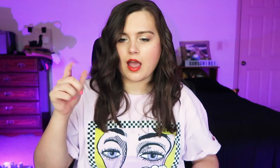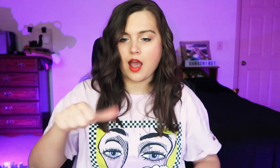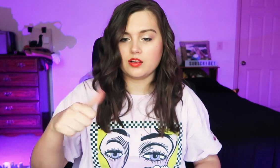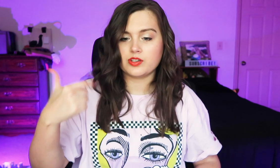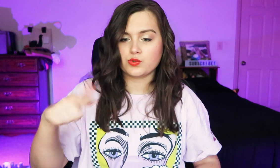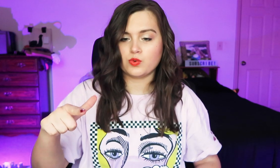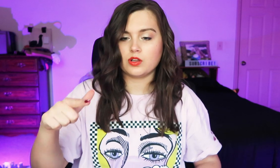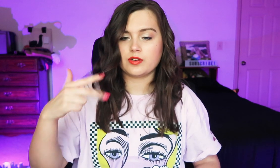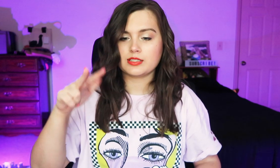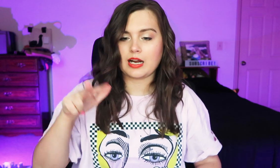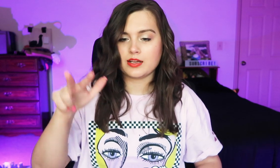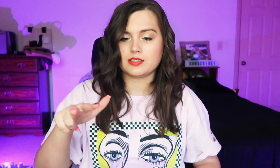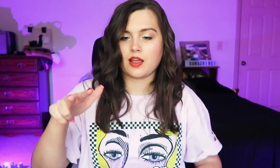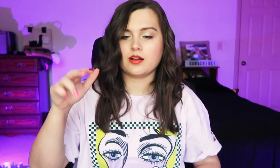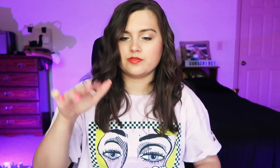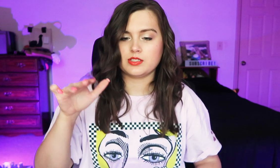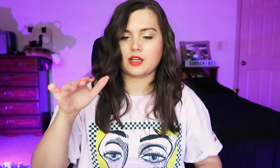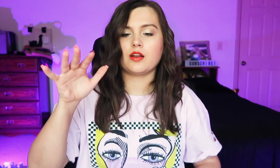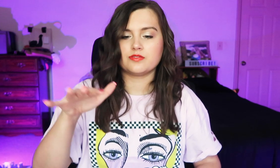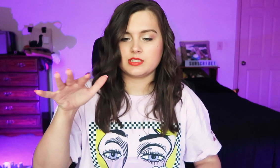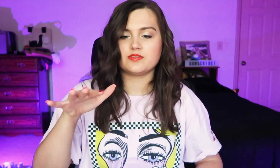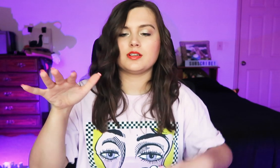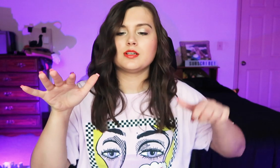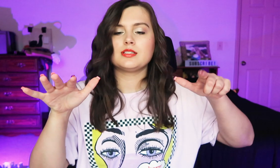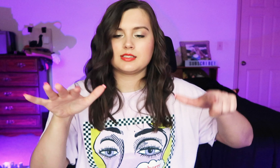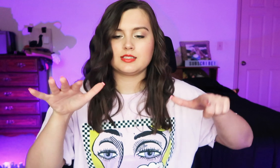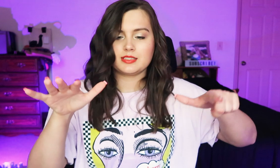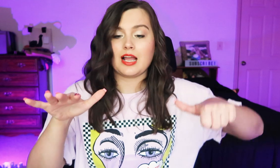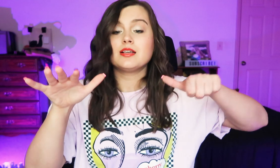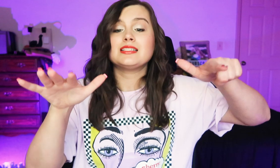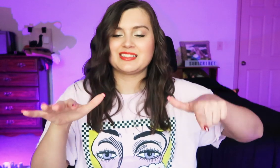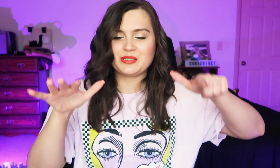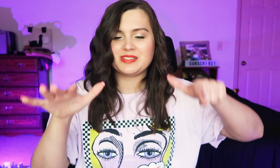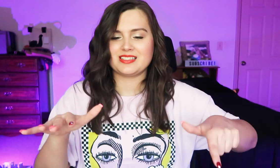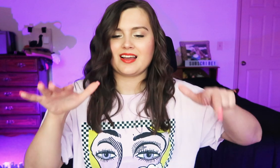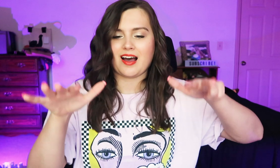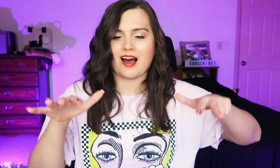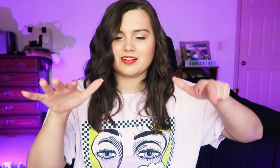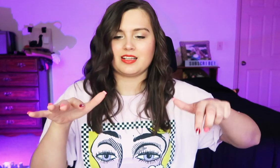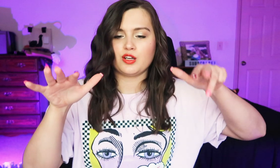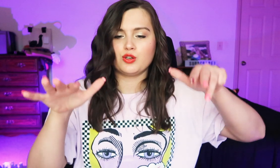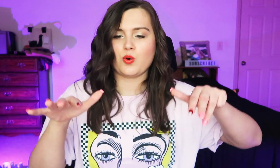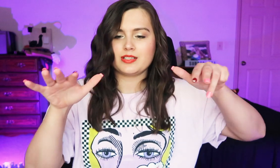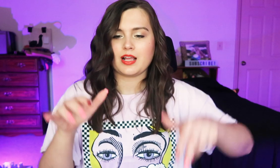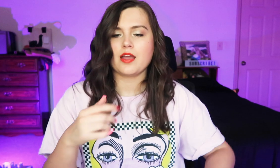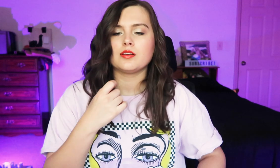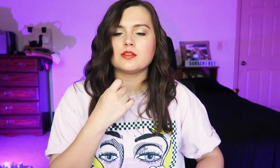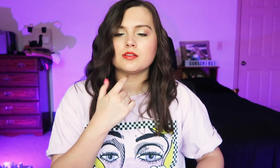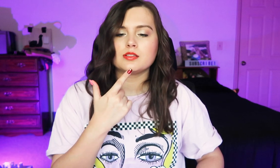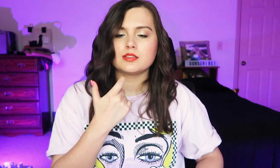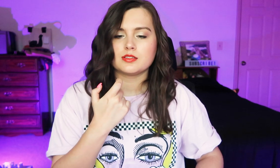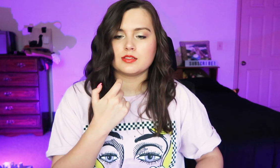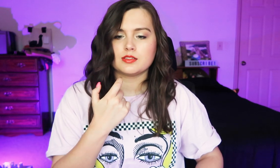11, 12, 13, 14, 15, 16, 17, 18, 19, 20.